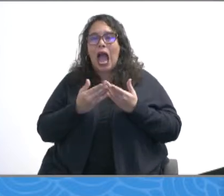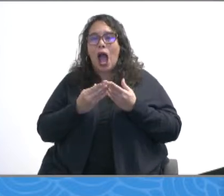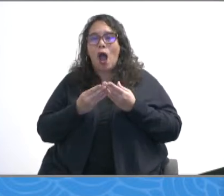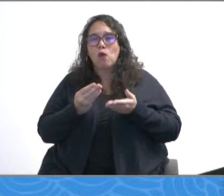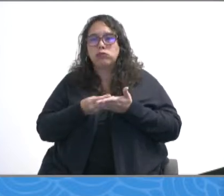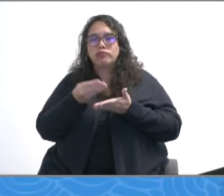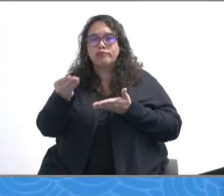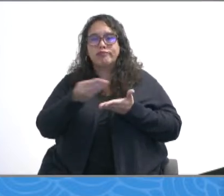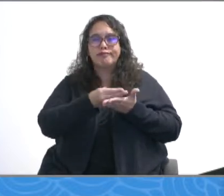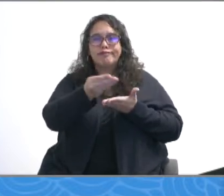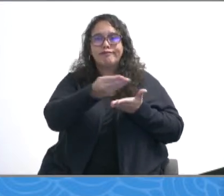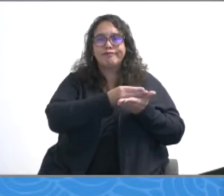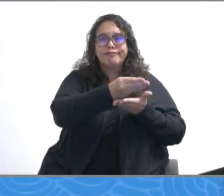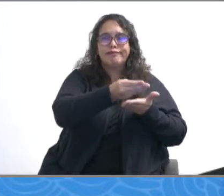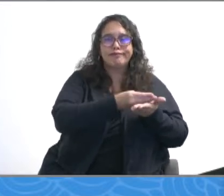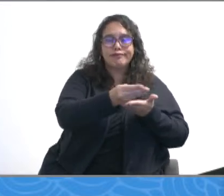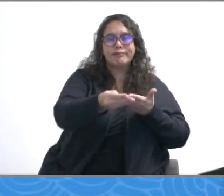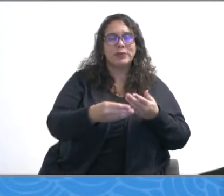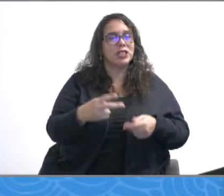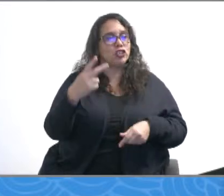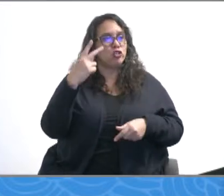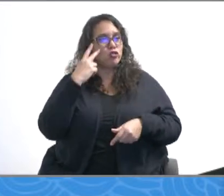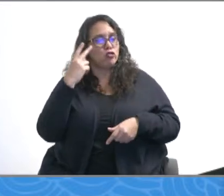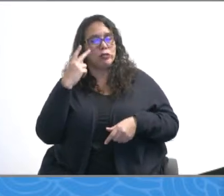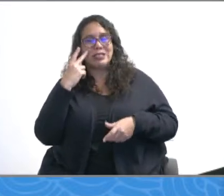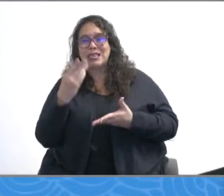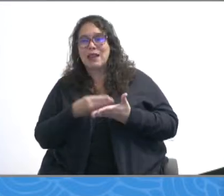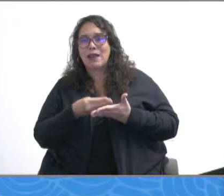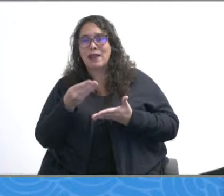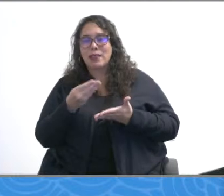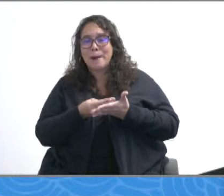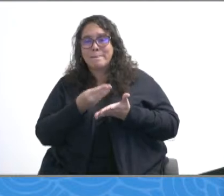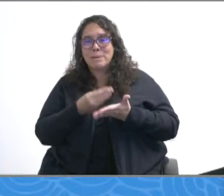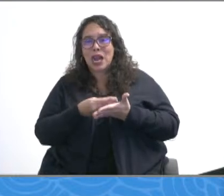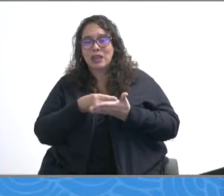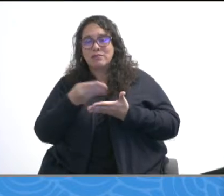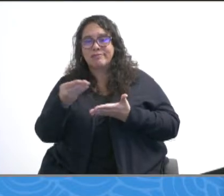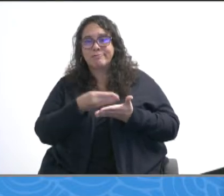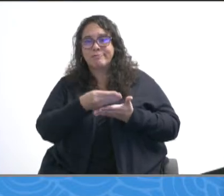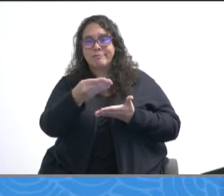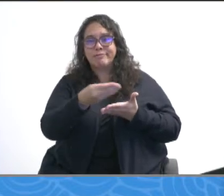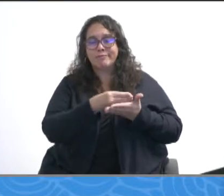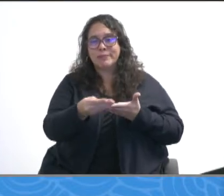and you can see in the update is, we are spending the funds exactly in the areas that we anticipated.